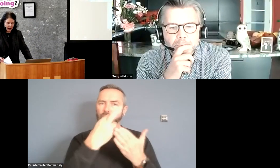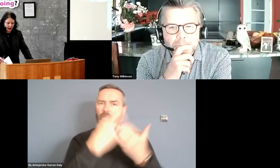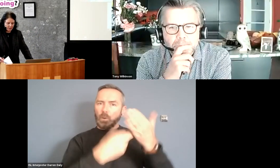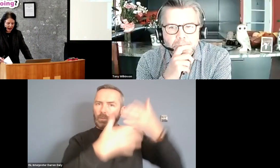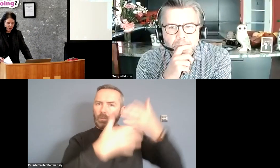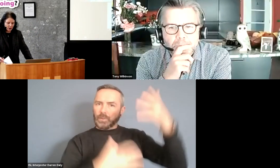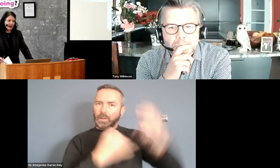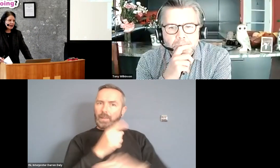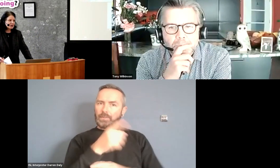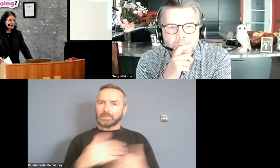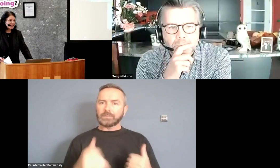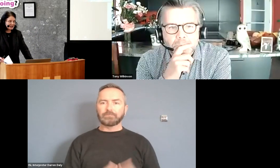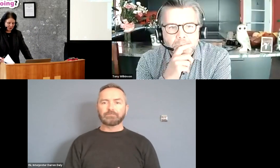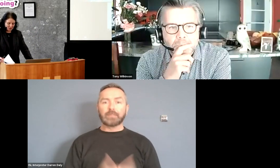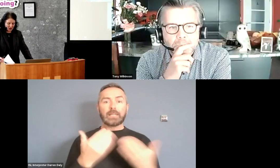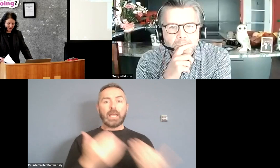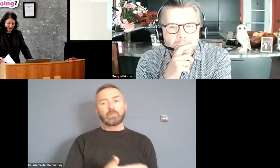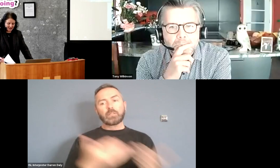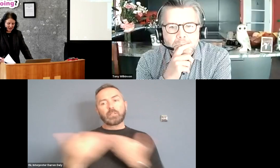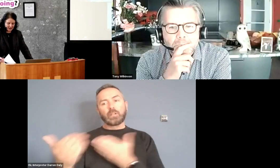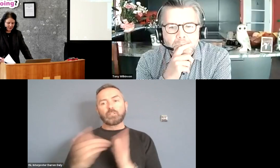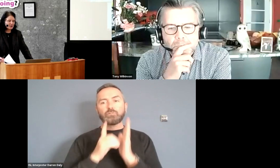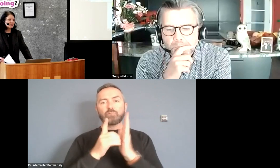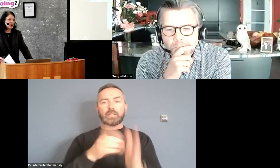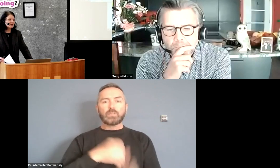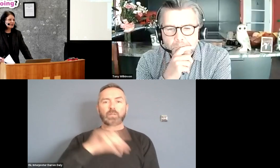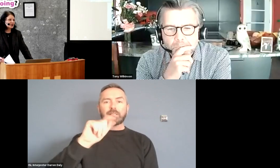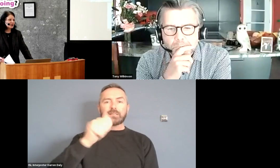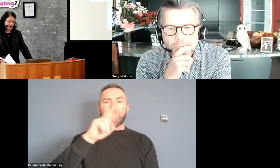I'm now going to hand directly to Tara Smith from the Department of Children,